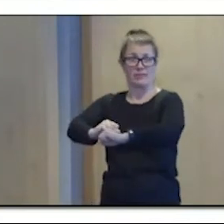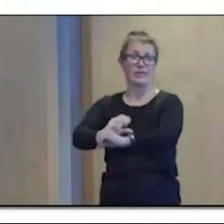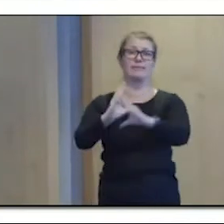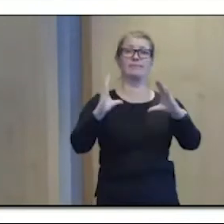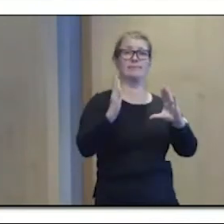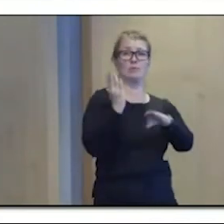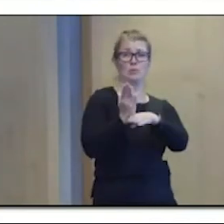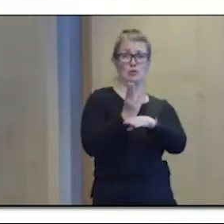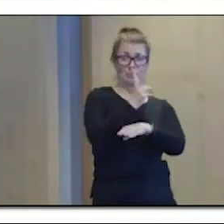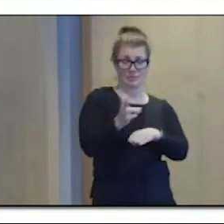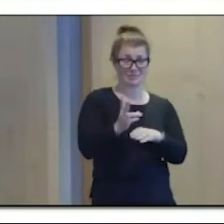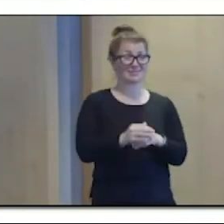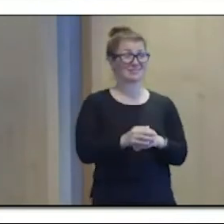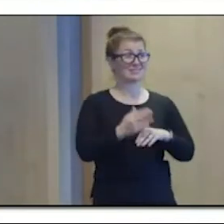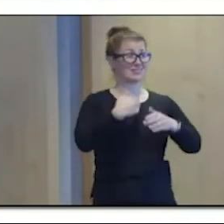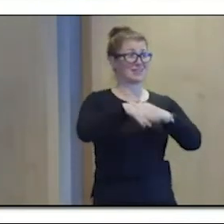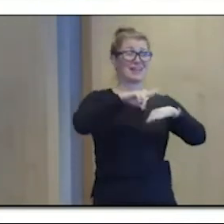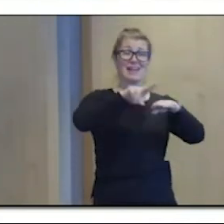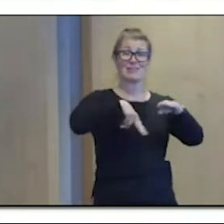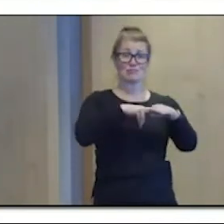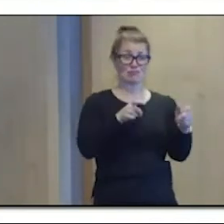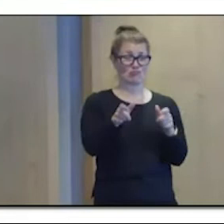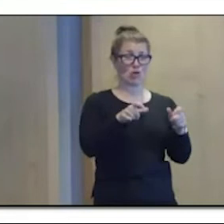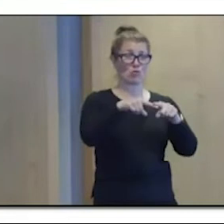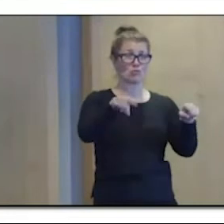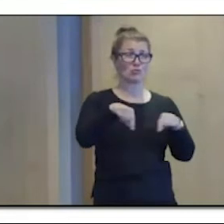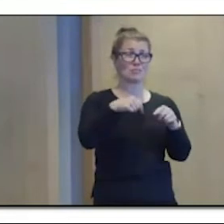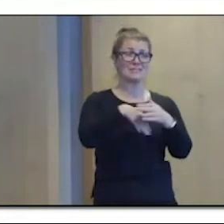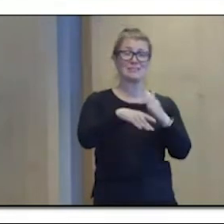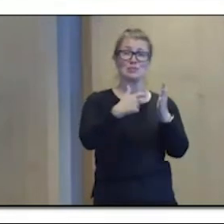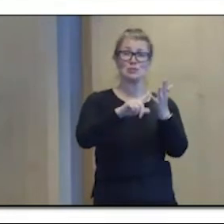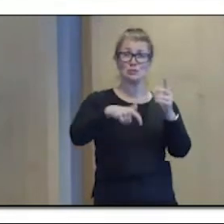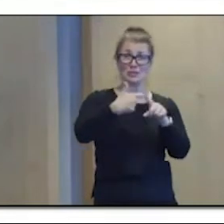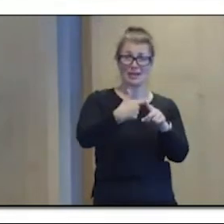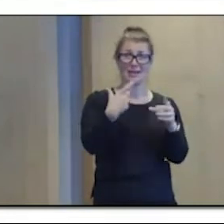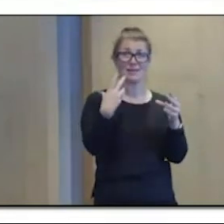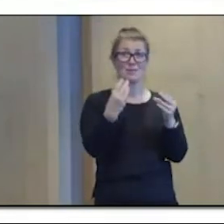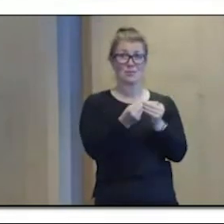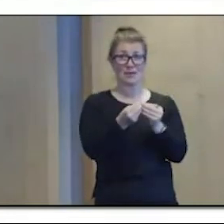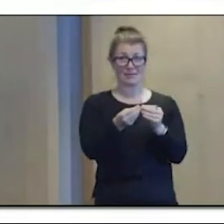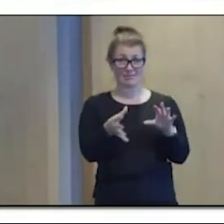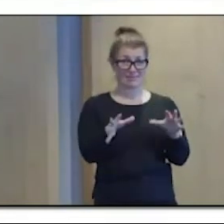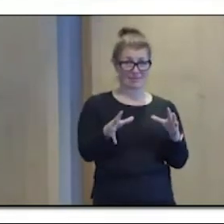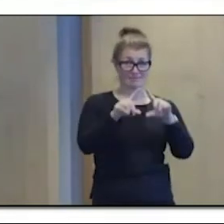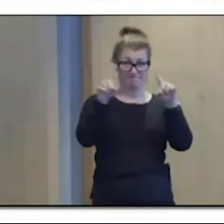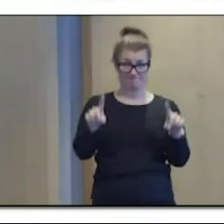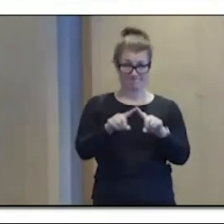the UK sitting at a console with the television watching it happen bringing things on and off